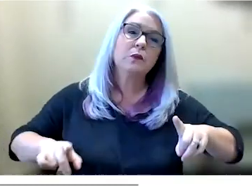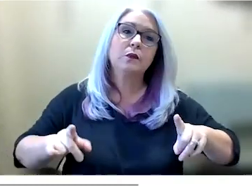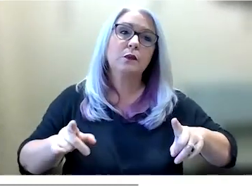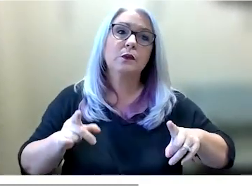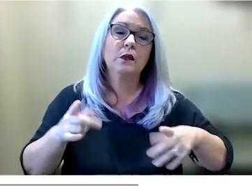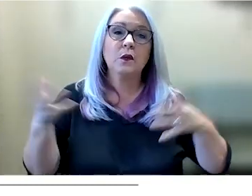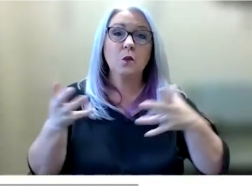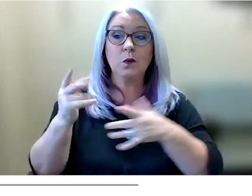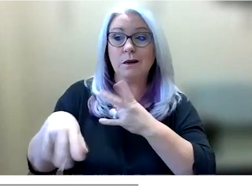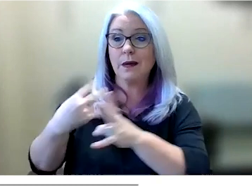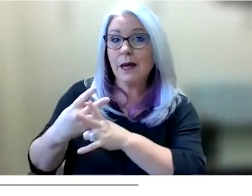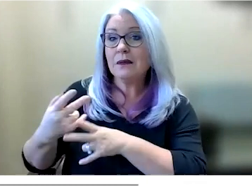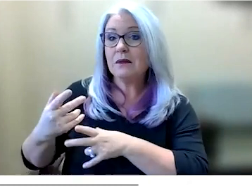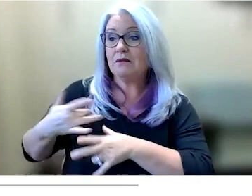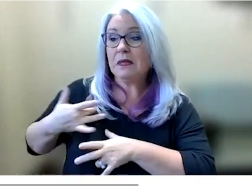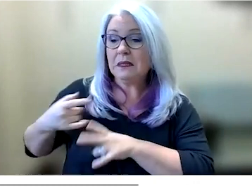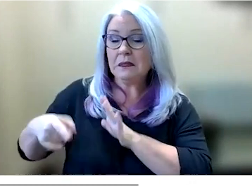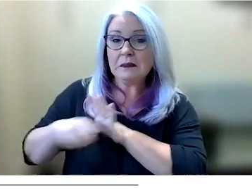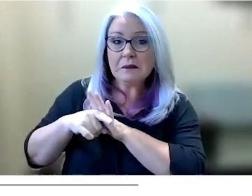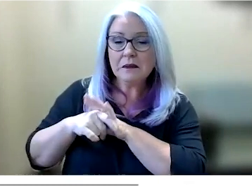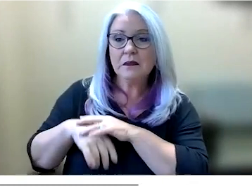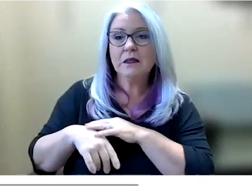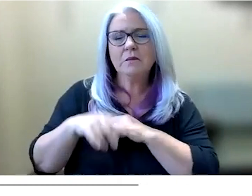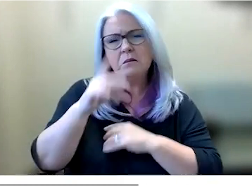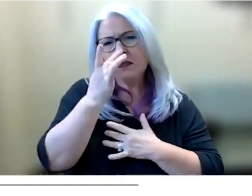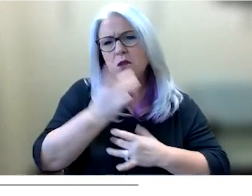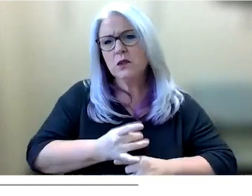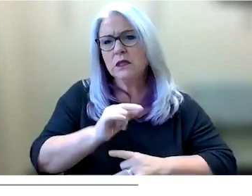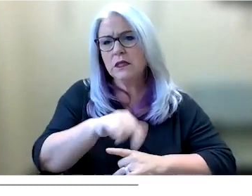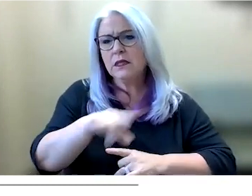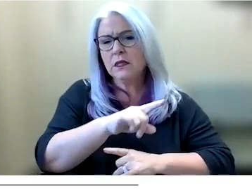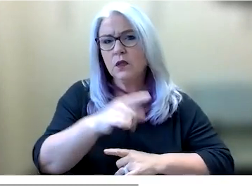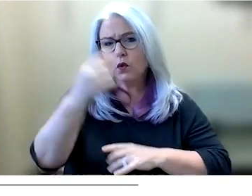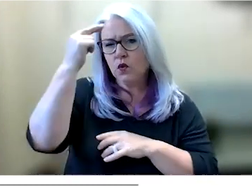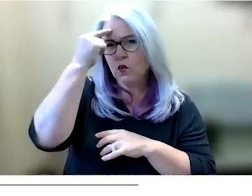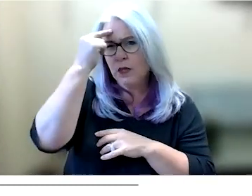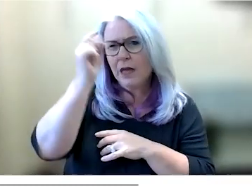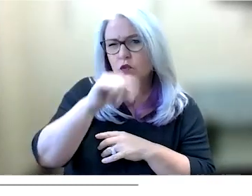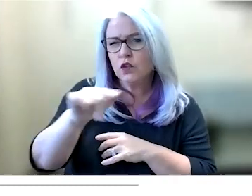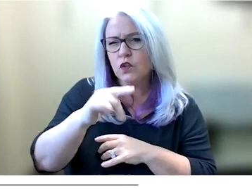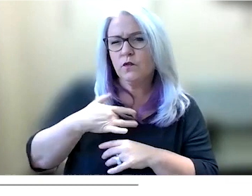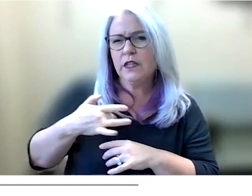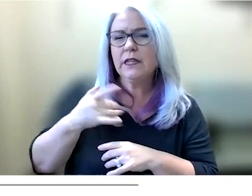symptom. One of the interesting things we found is neurological symptoms so kind of like that cognitive dysfunction and other